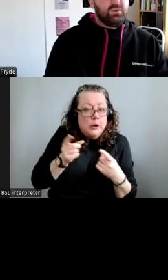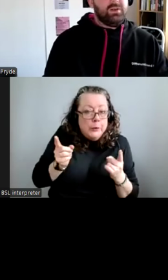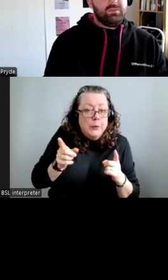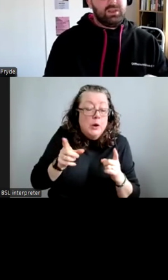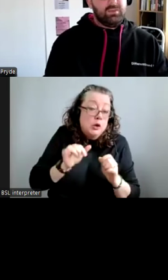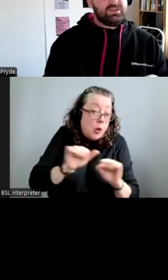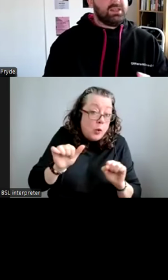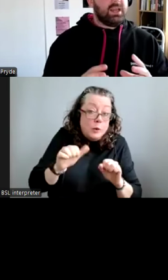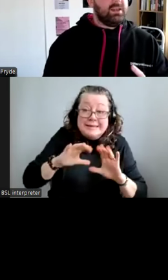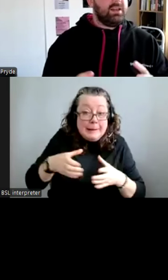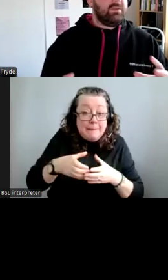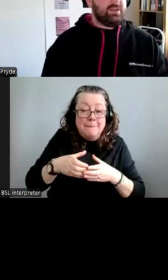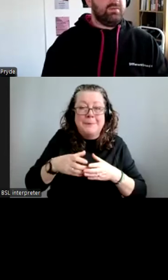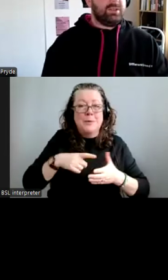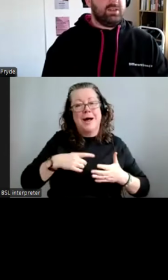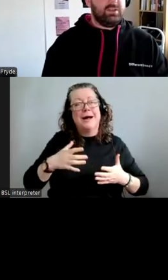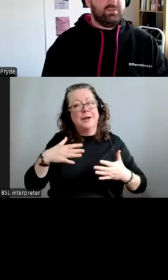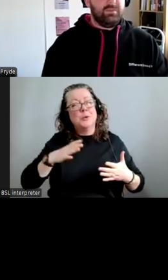forward and keep these things in every conversation.